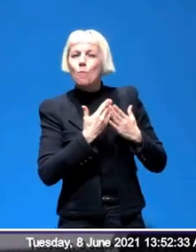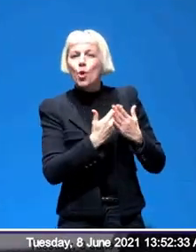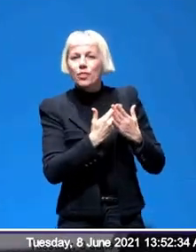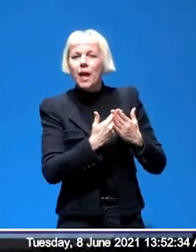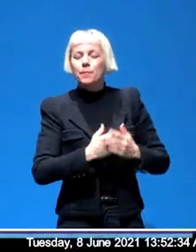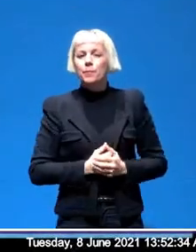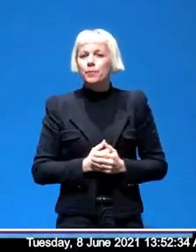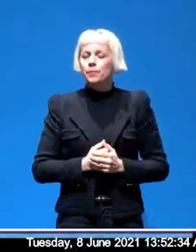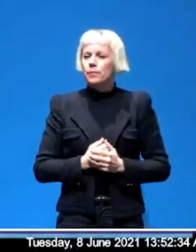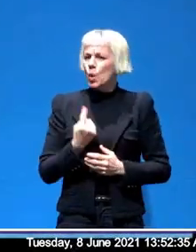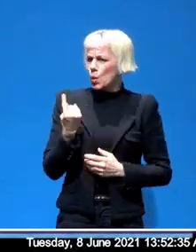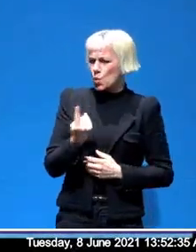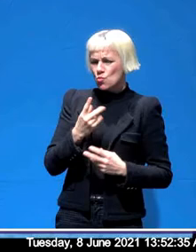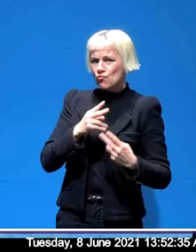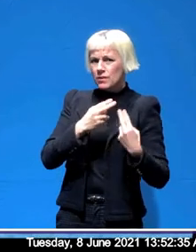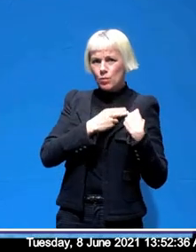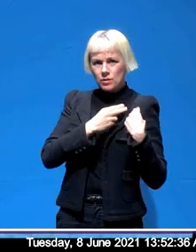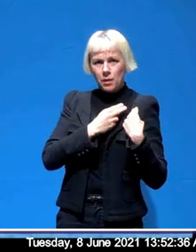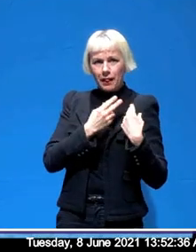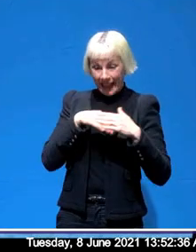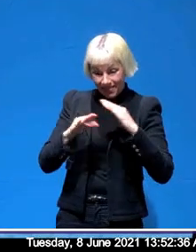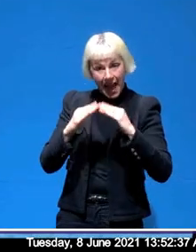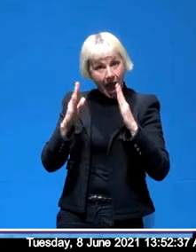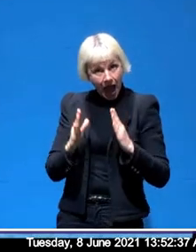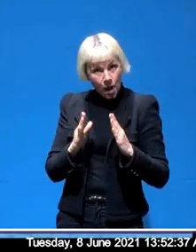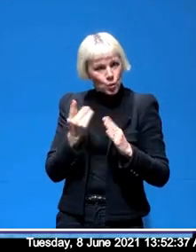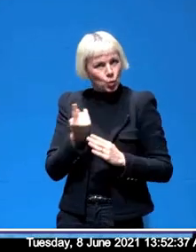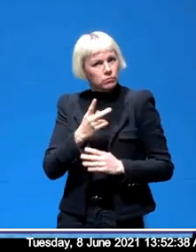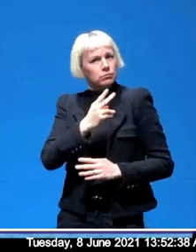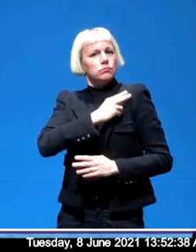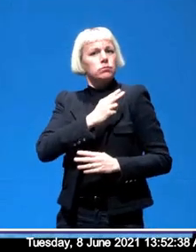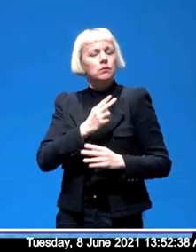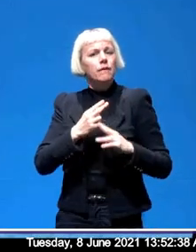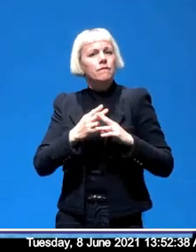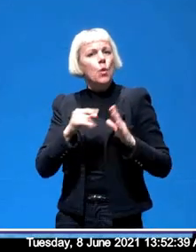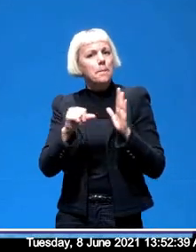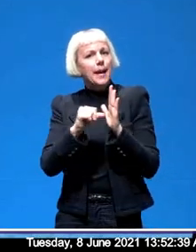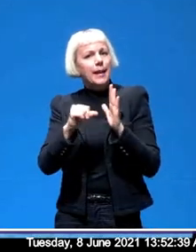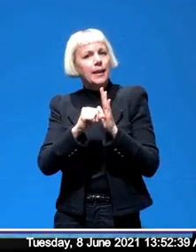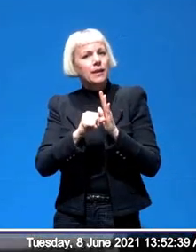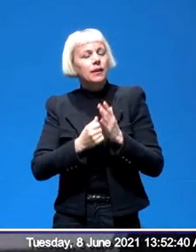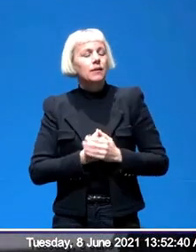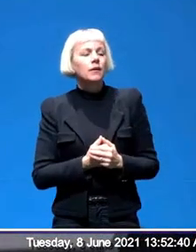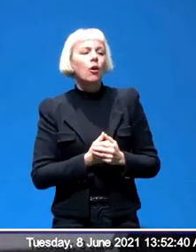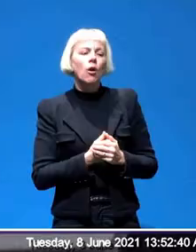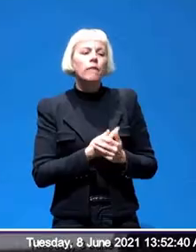Who was responsible within the house for Daniel's money? Well, it was a shared responsibility.